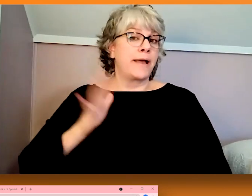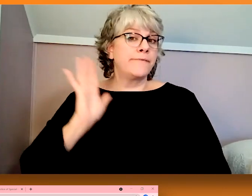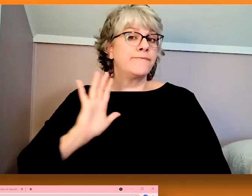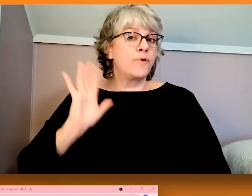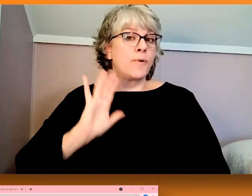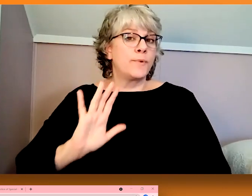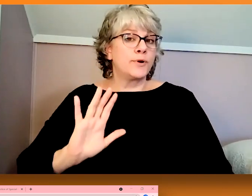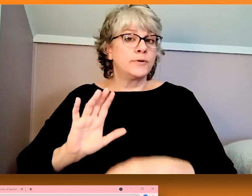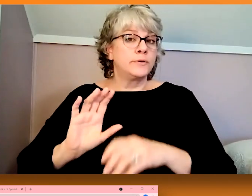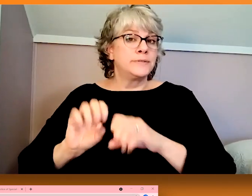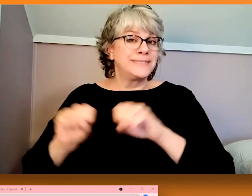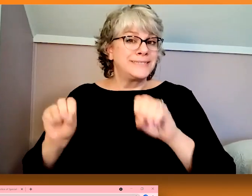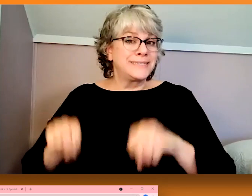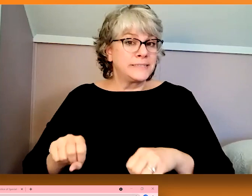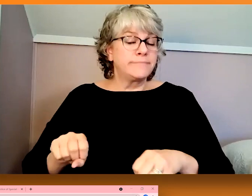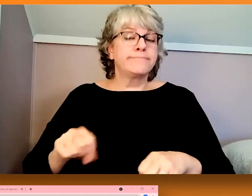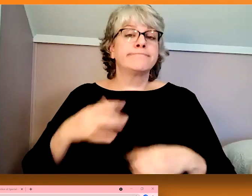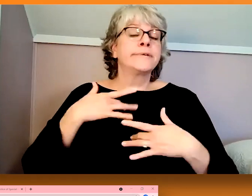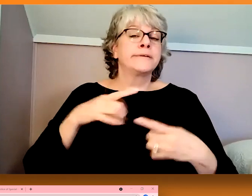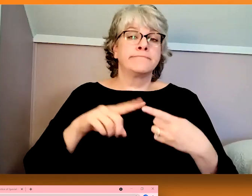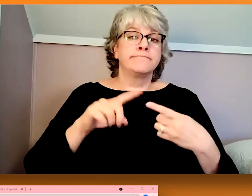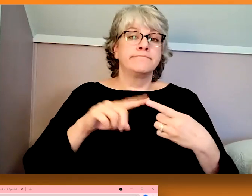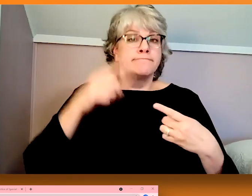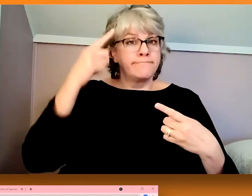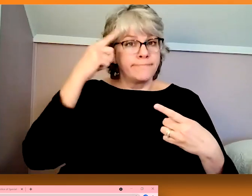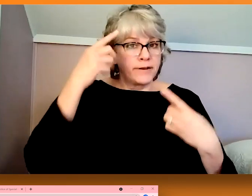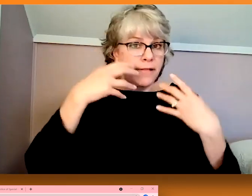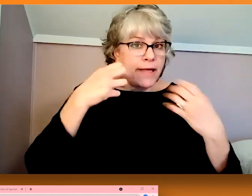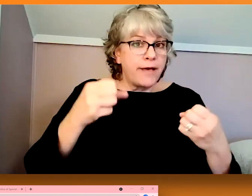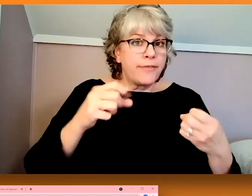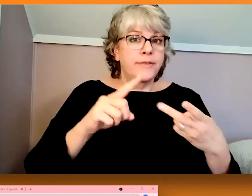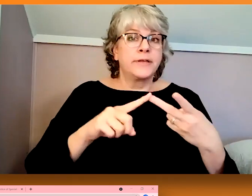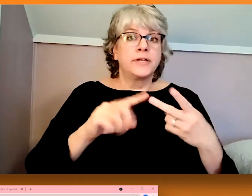I tend to do interpreting stuff, and I tend to do